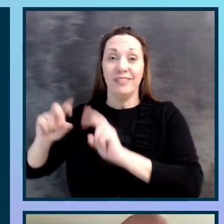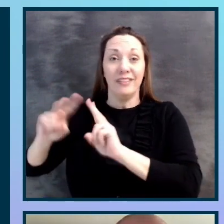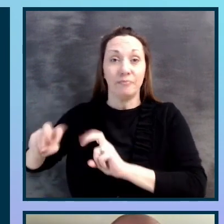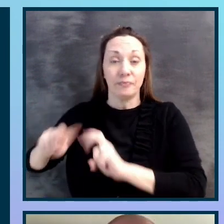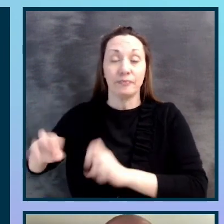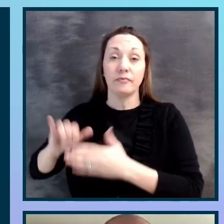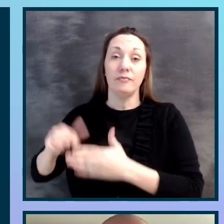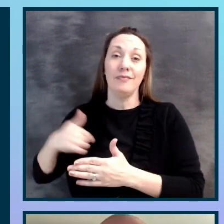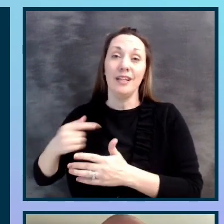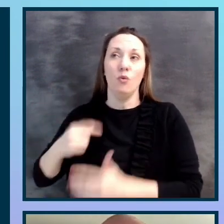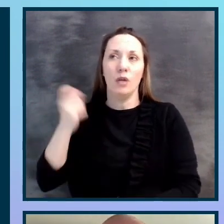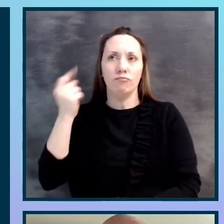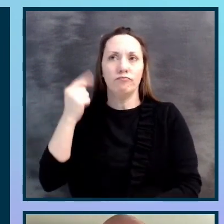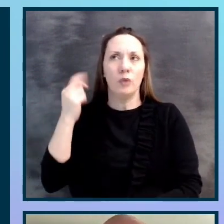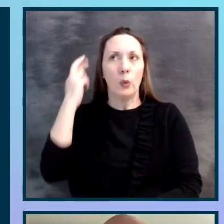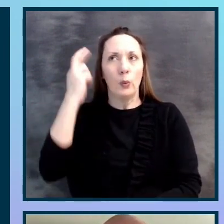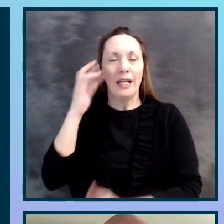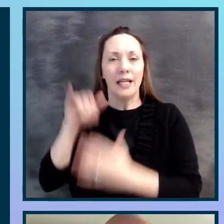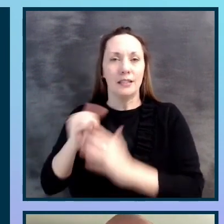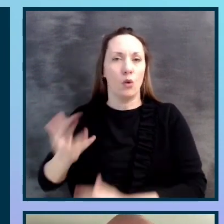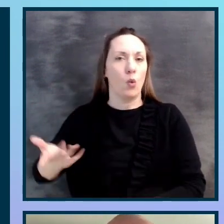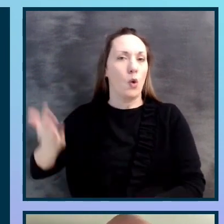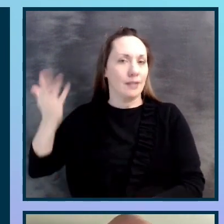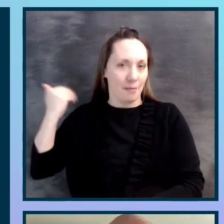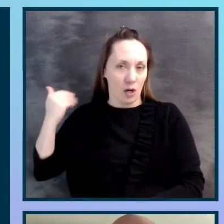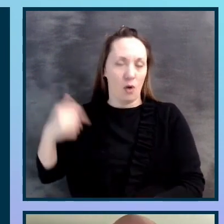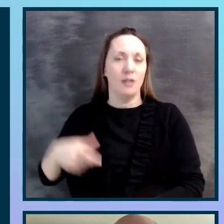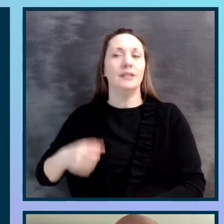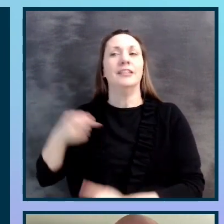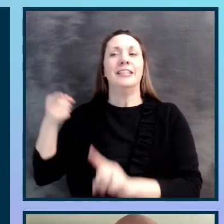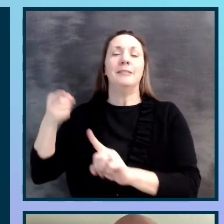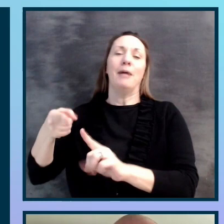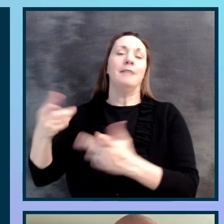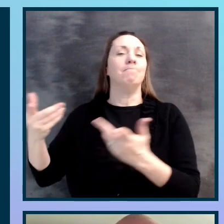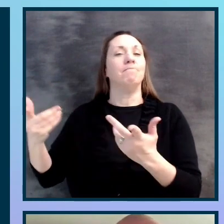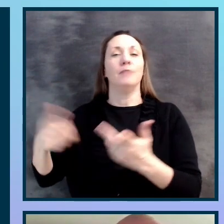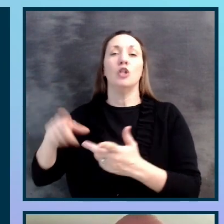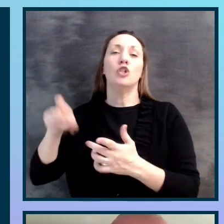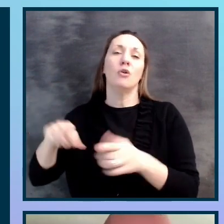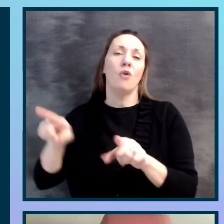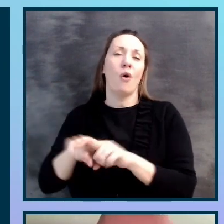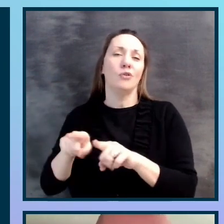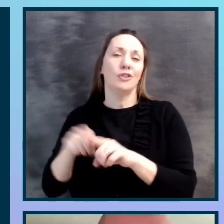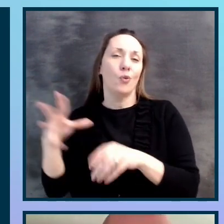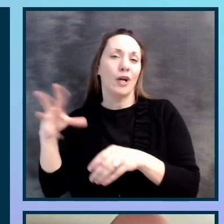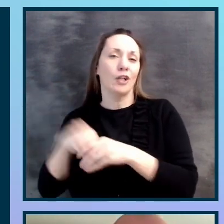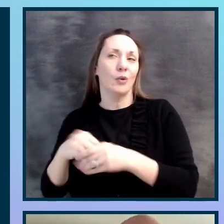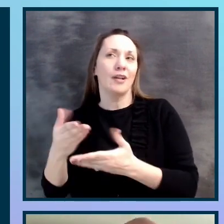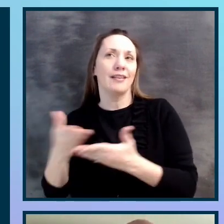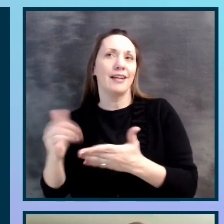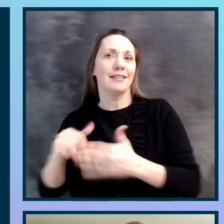this a long time ago. But the problem, it should also include things like satisfaction.